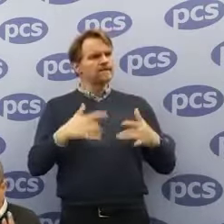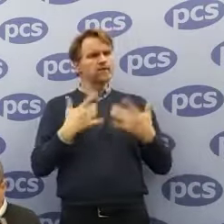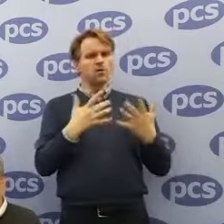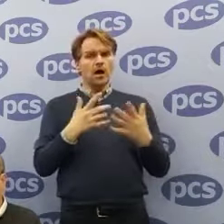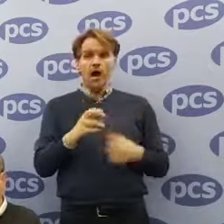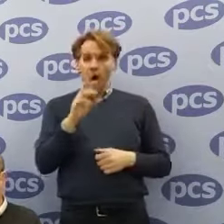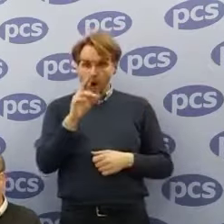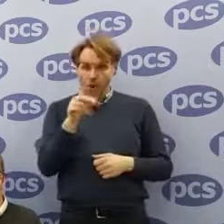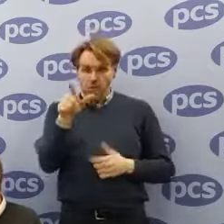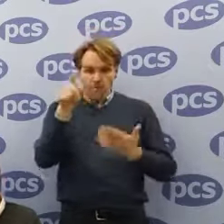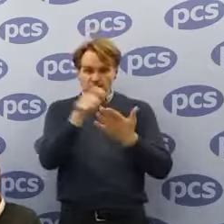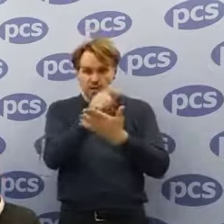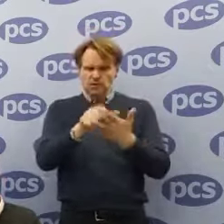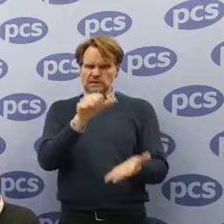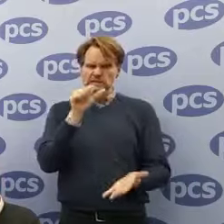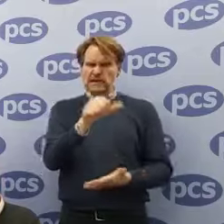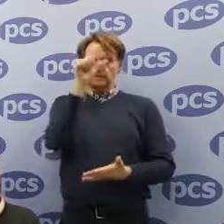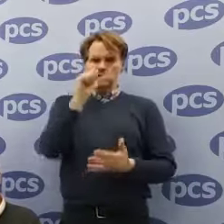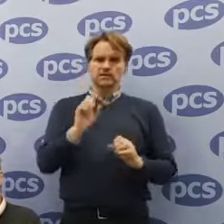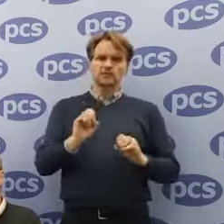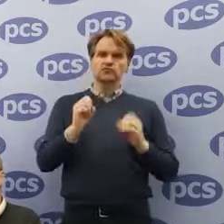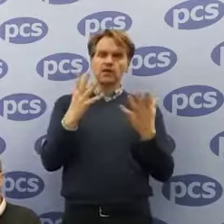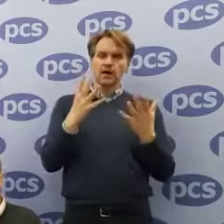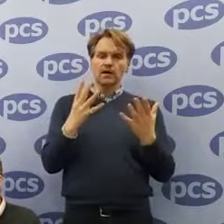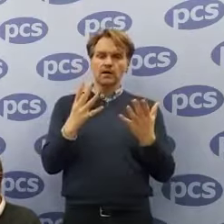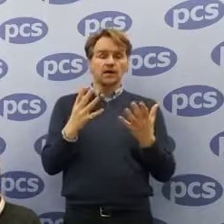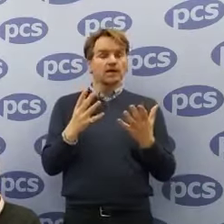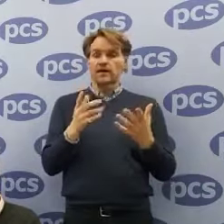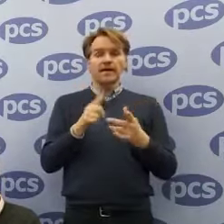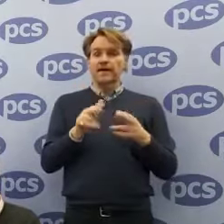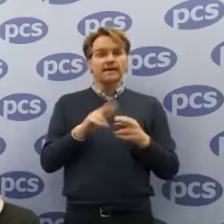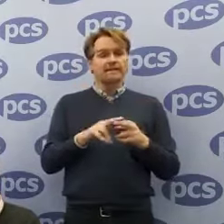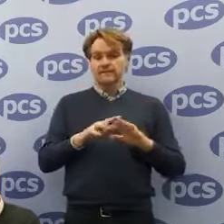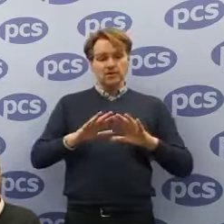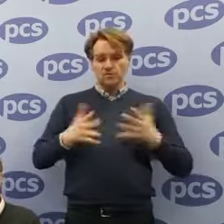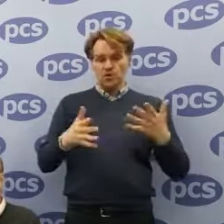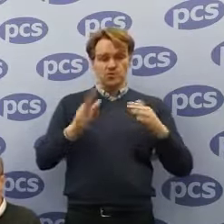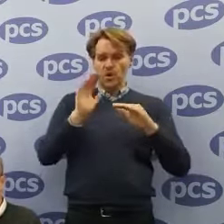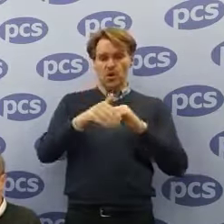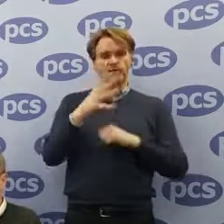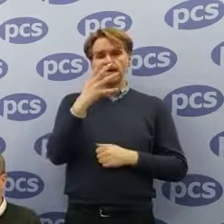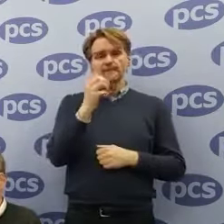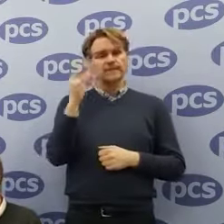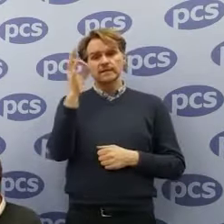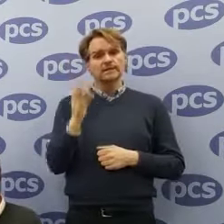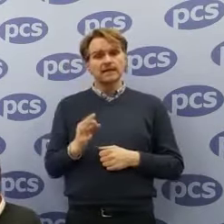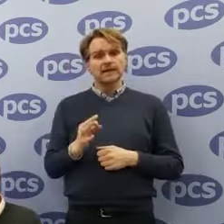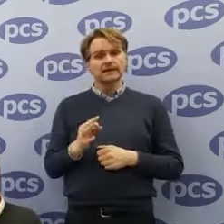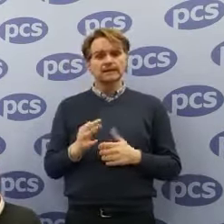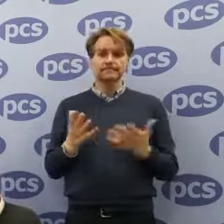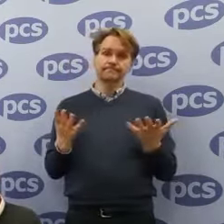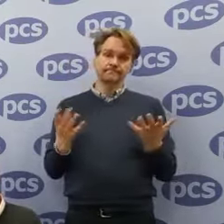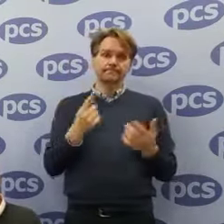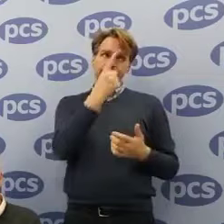more than anything I hope people vote because if we don't beat the threshold this time the government will be the ones who will believe that they can just